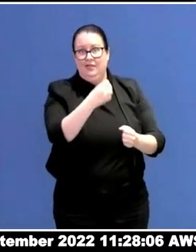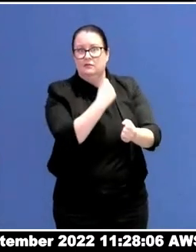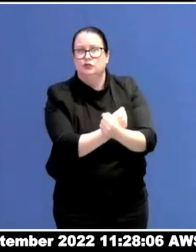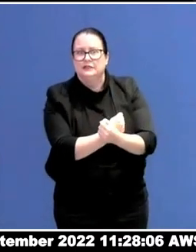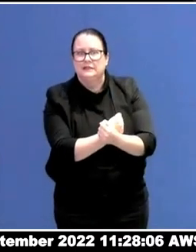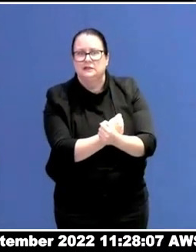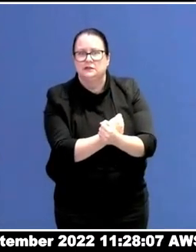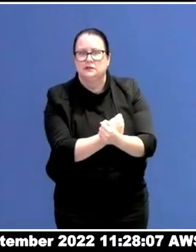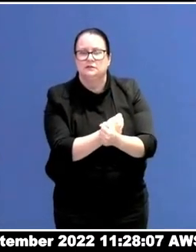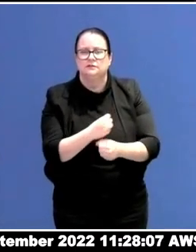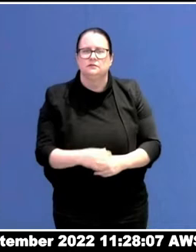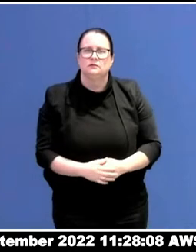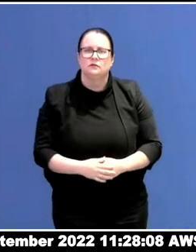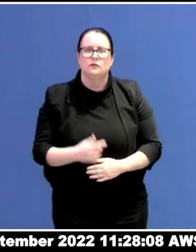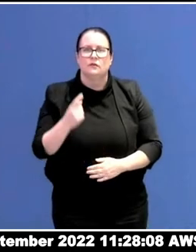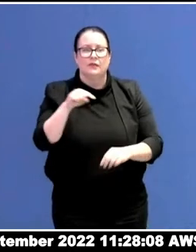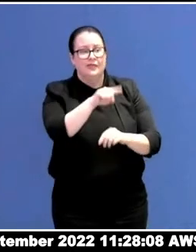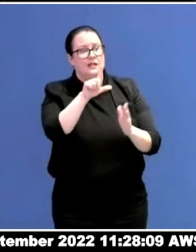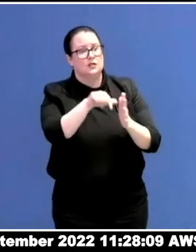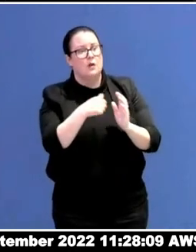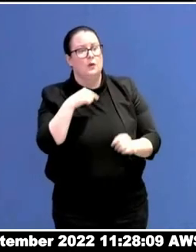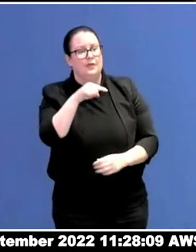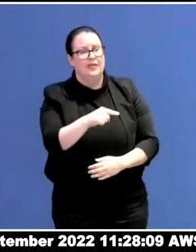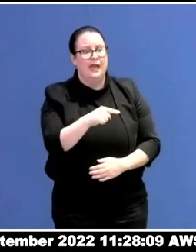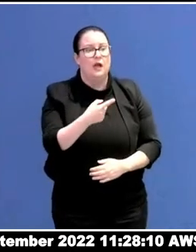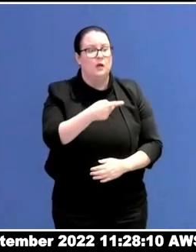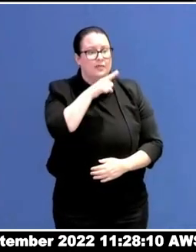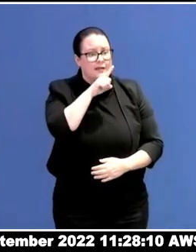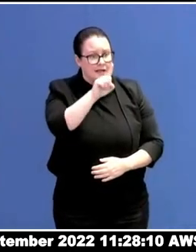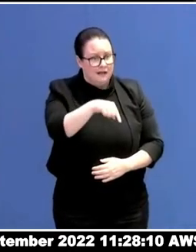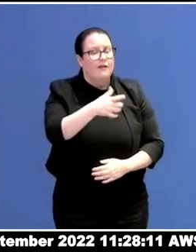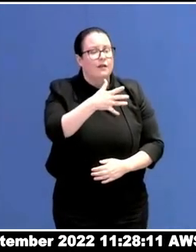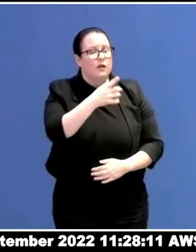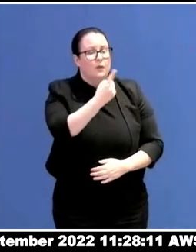Of that, when we were there was about 525 Aboriginal men that were in prison.